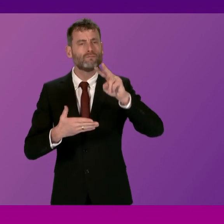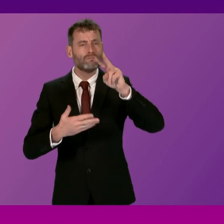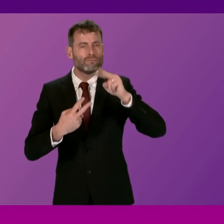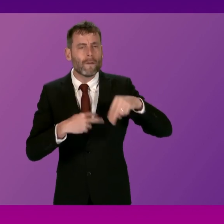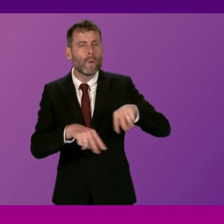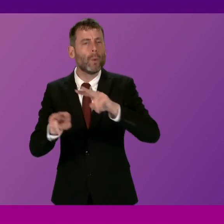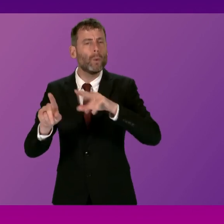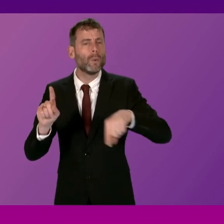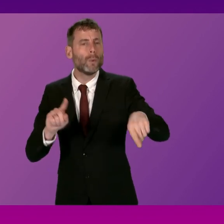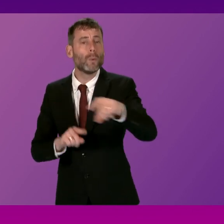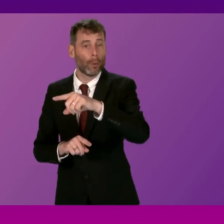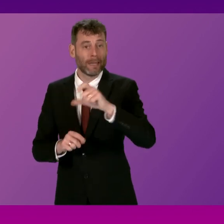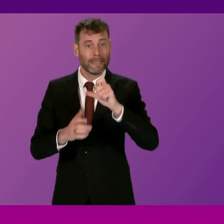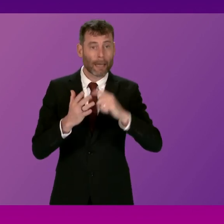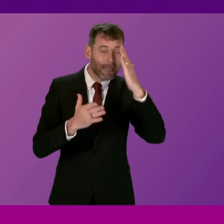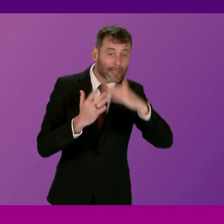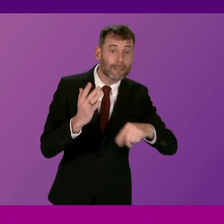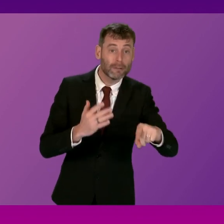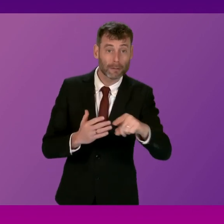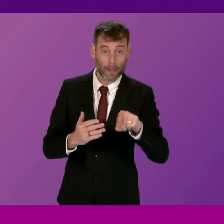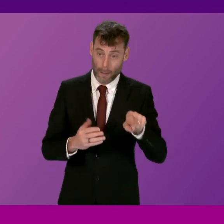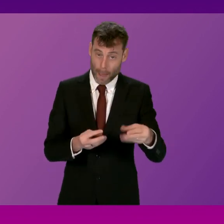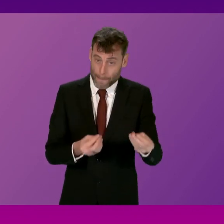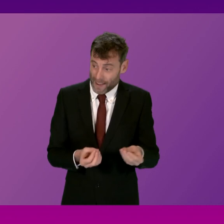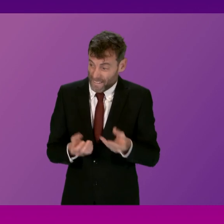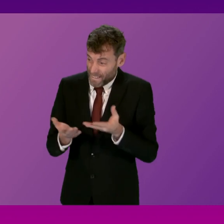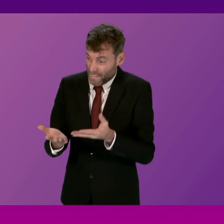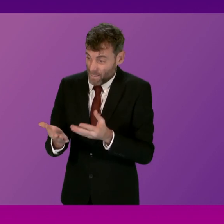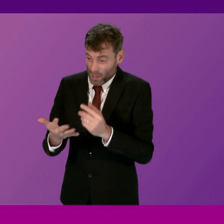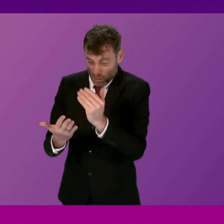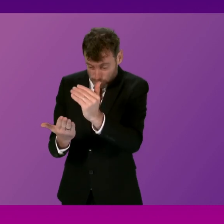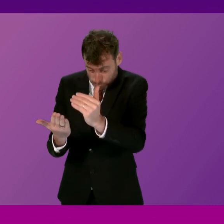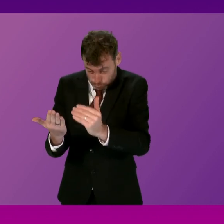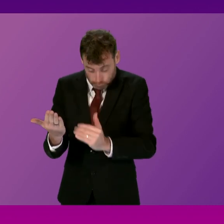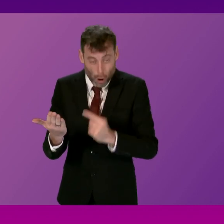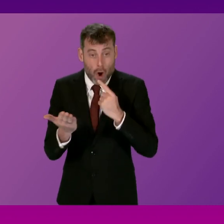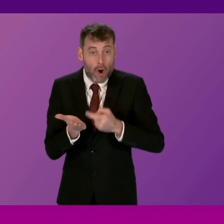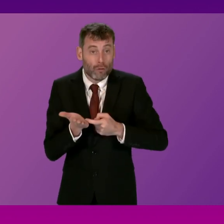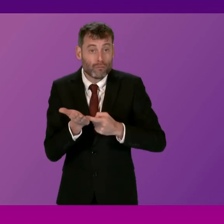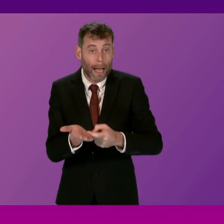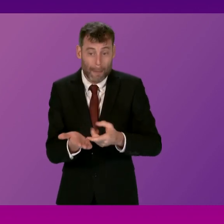but they are yet to be implemented. The Government has not fulfilled its manifesto commitment to implement them.